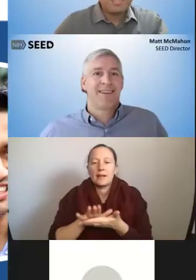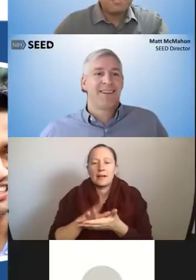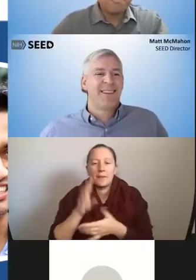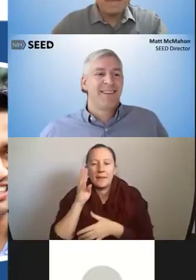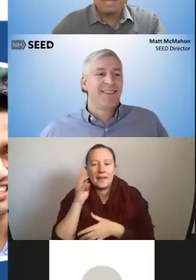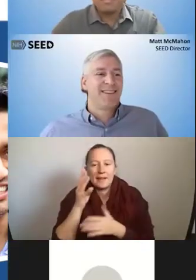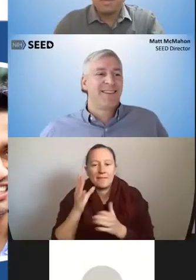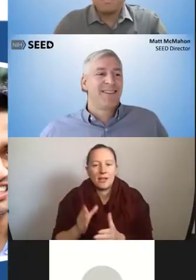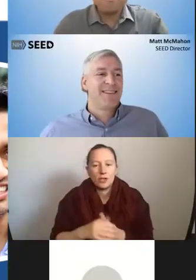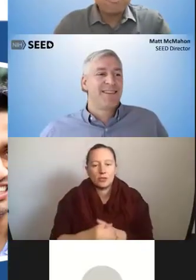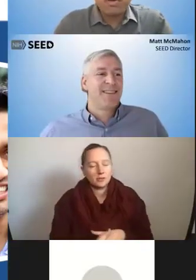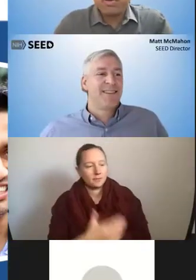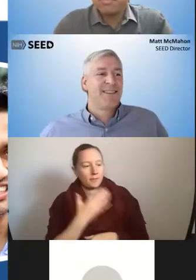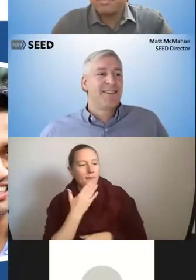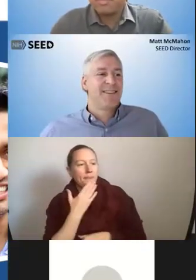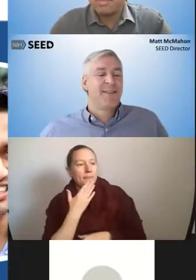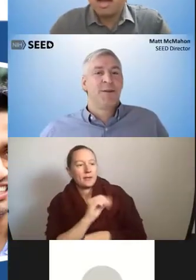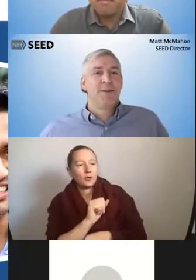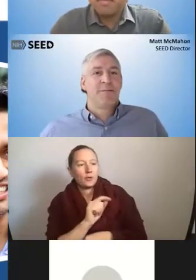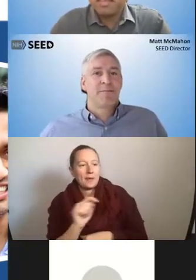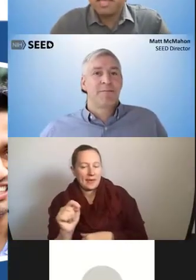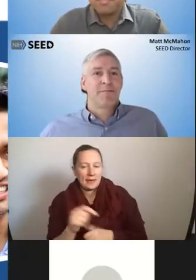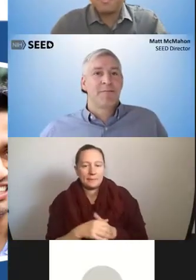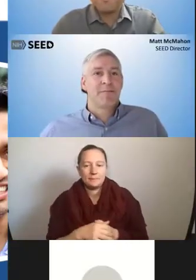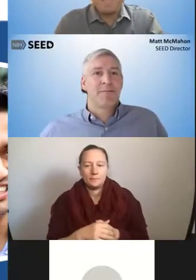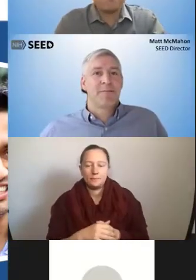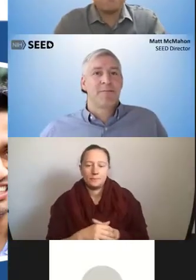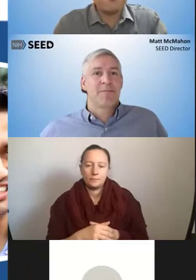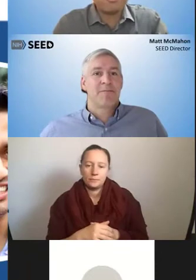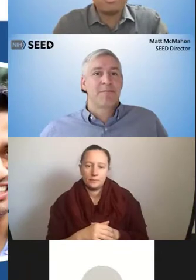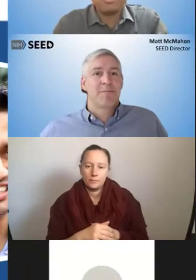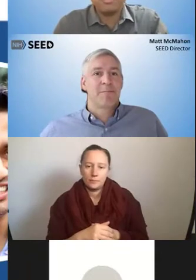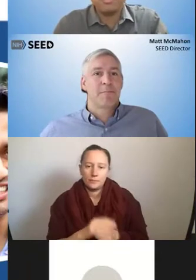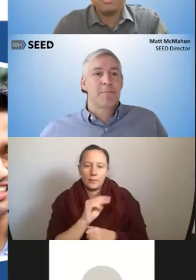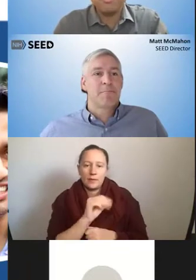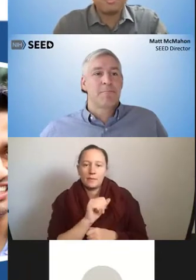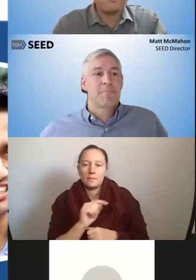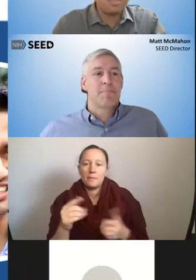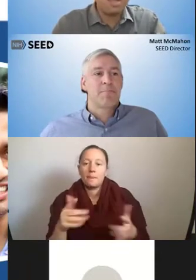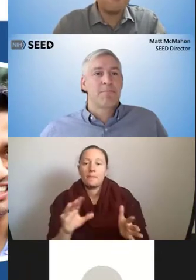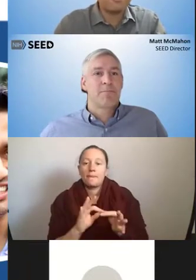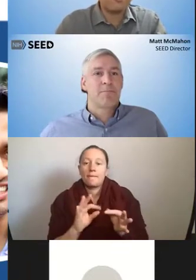Ashim Subedee: Thanks, Matt. So, as Matt mentioned, the mission of the office is,